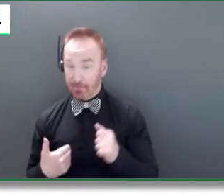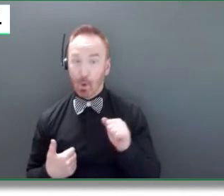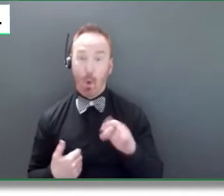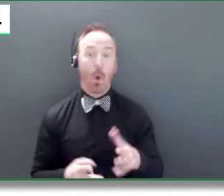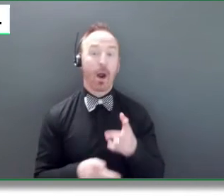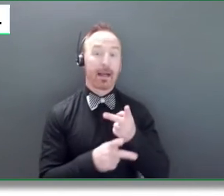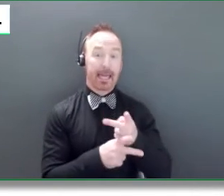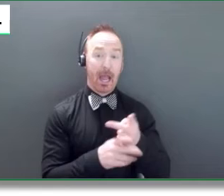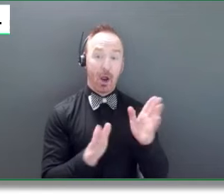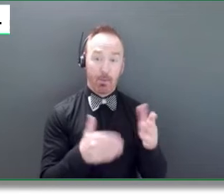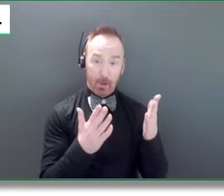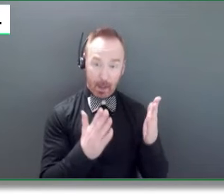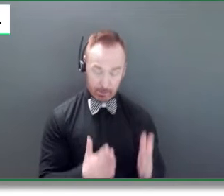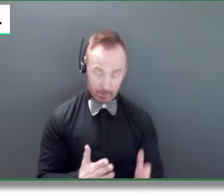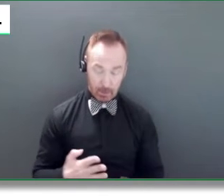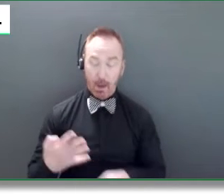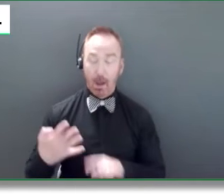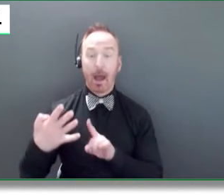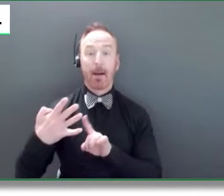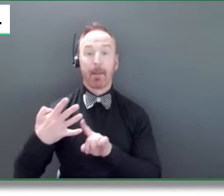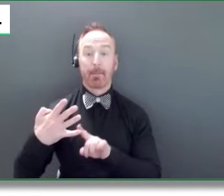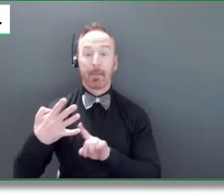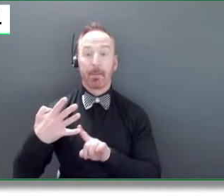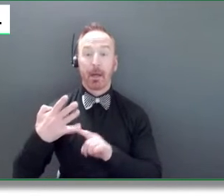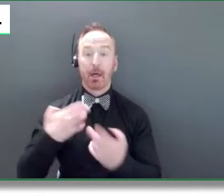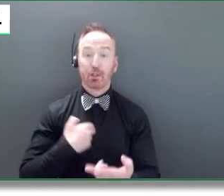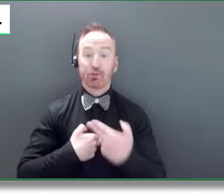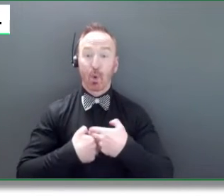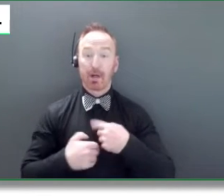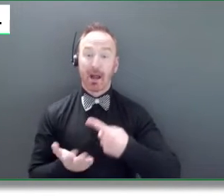and consider joining our discussion forum on slack. I've noticed there's